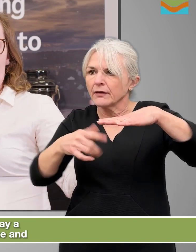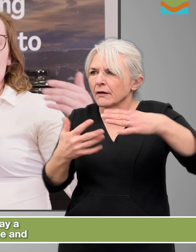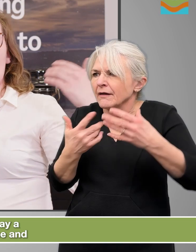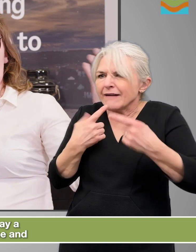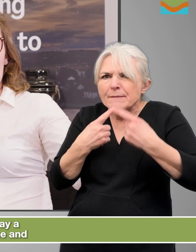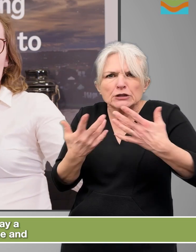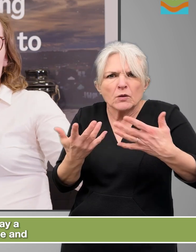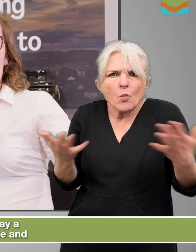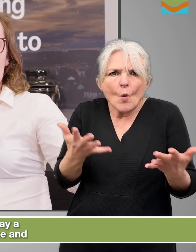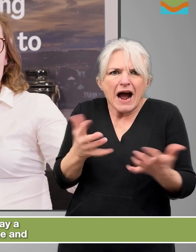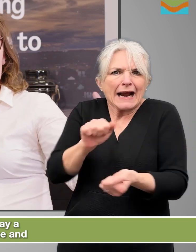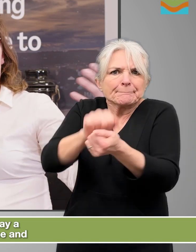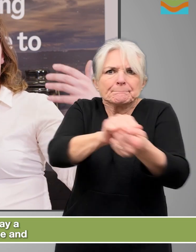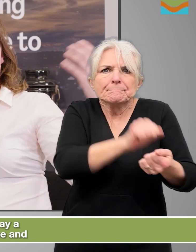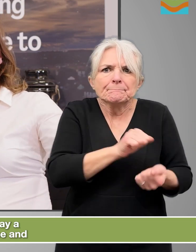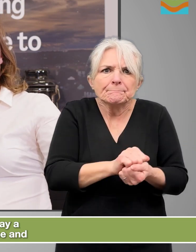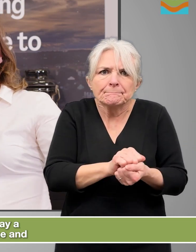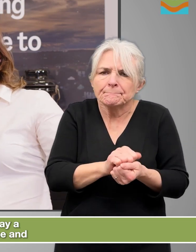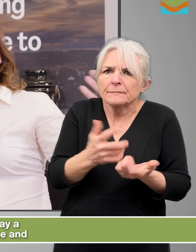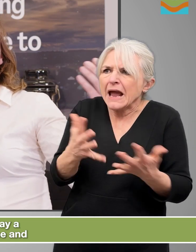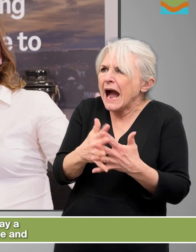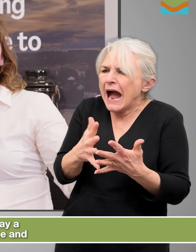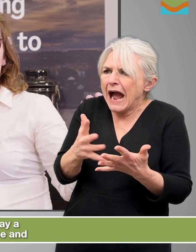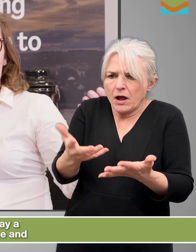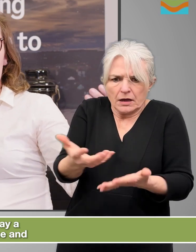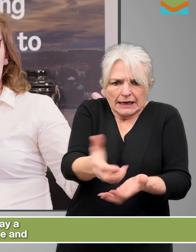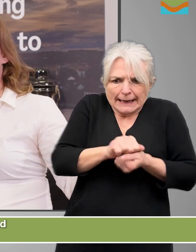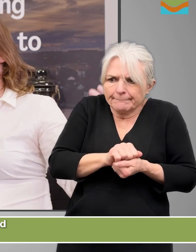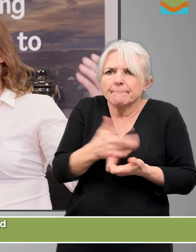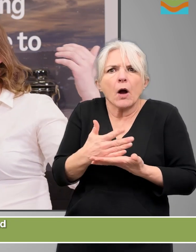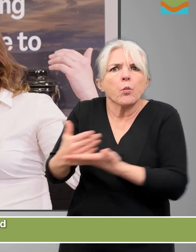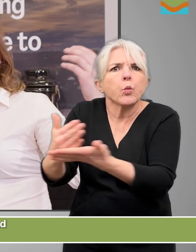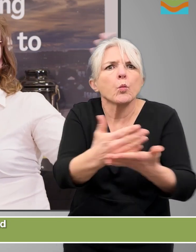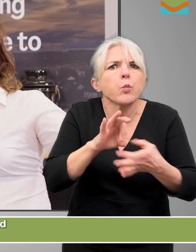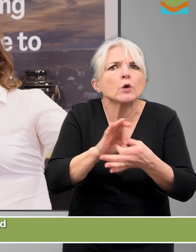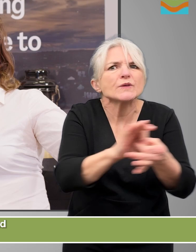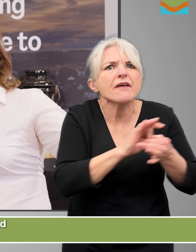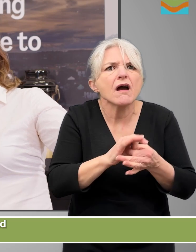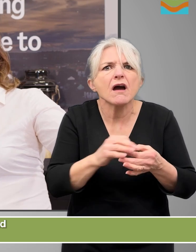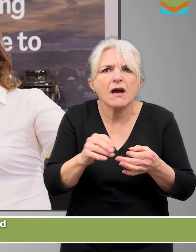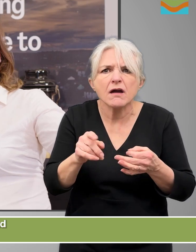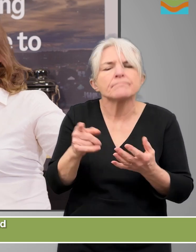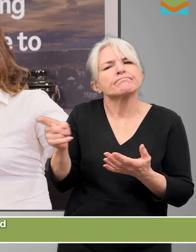and Holger will be able to say a bit more about the subsurface and the National Underground Asset register, NUAR.